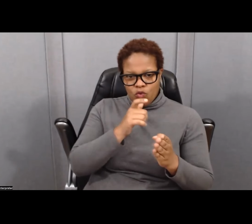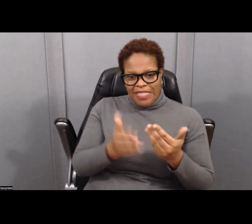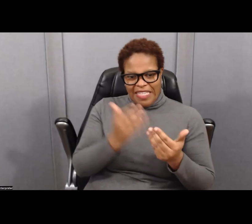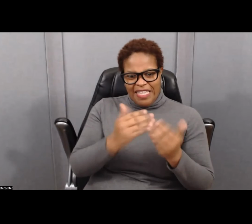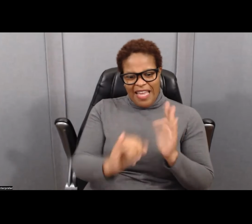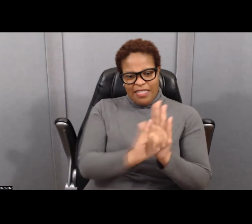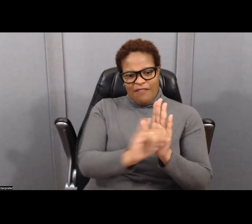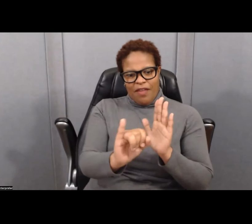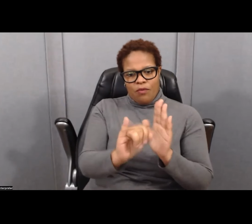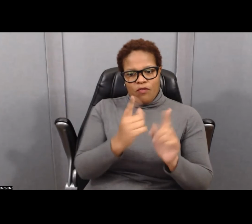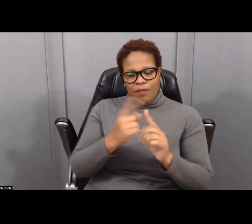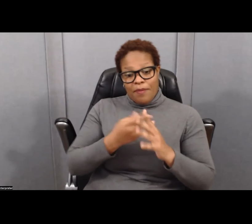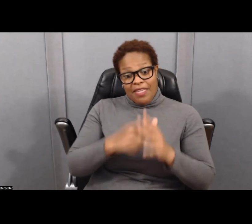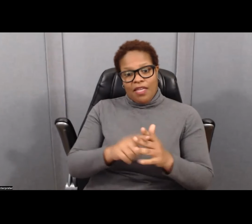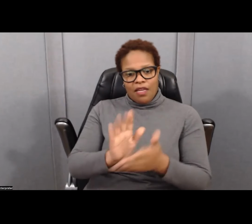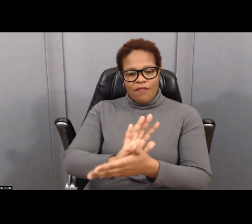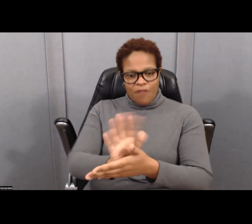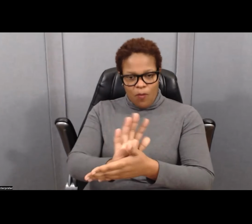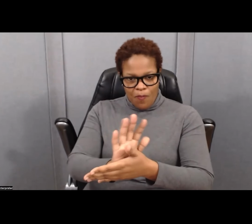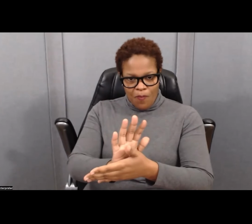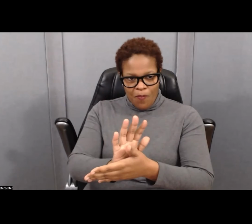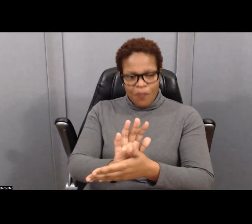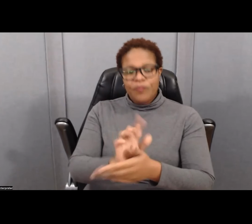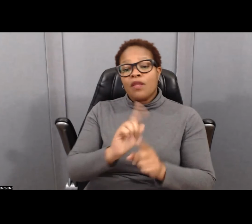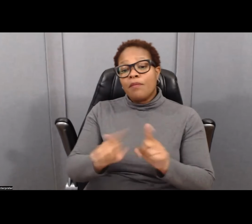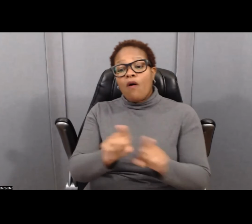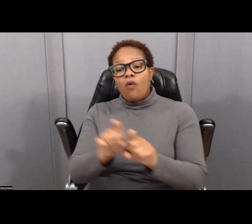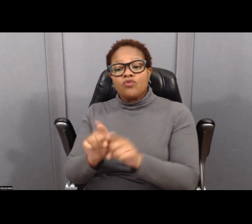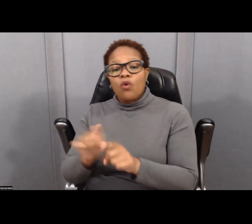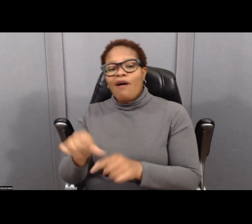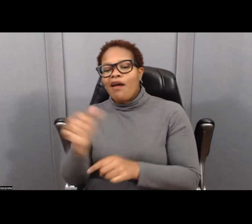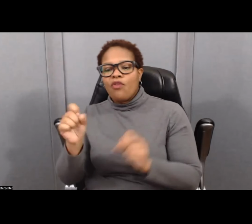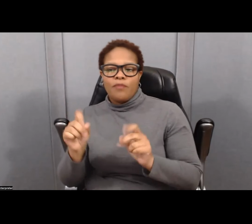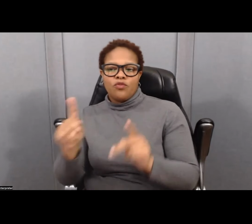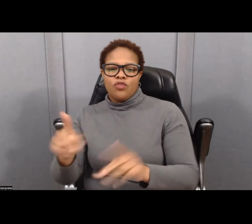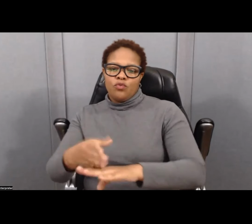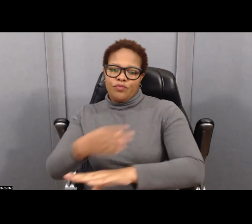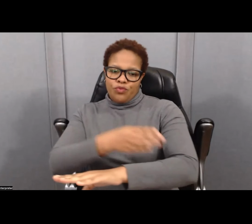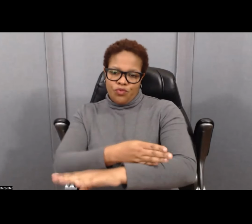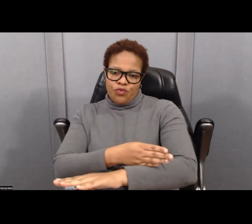from the beginning of that film. But there are also opportunities to improve in just the way the culture is represented